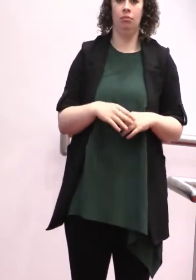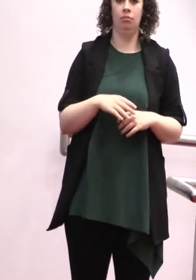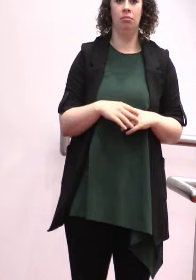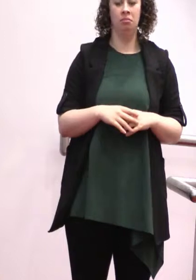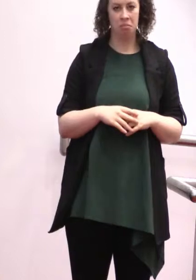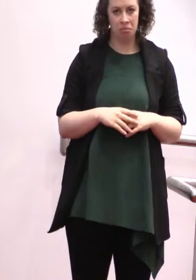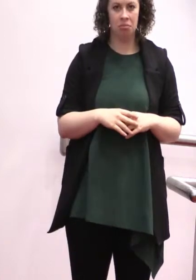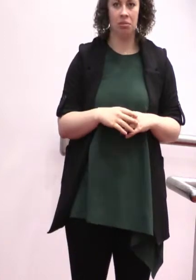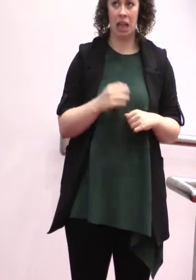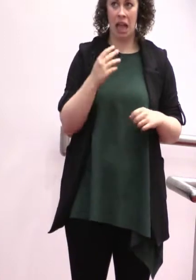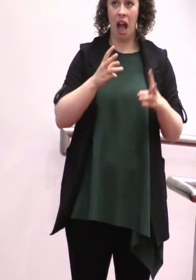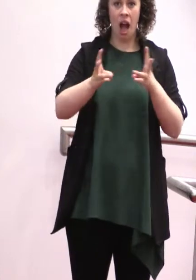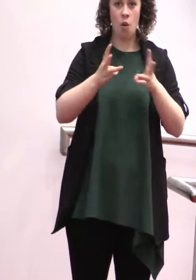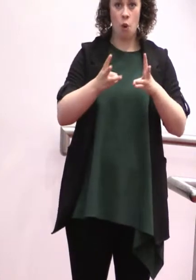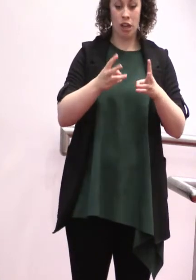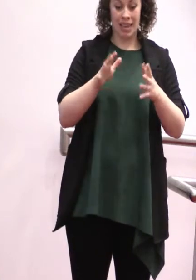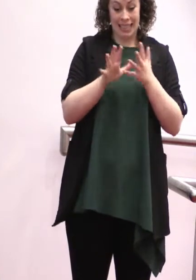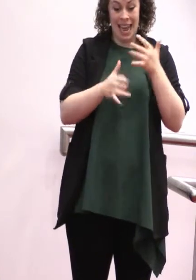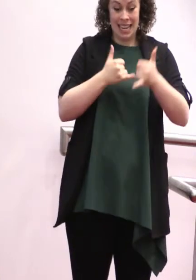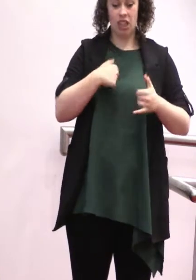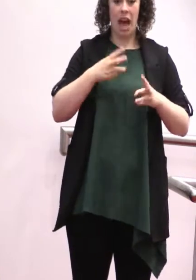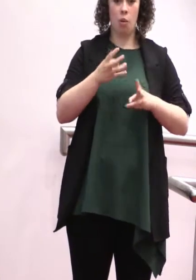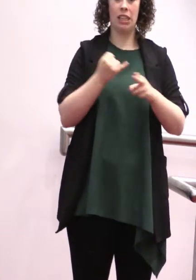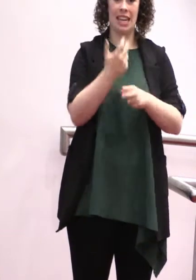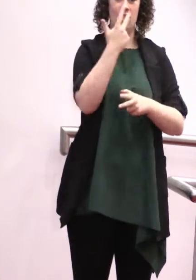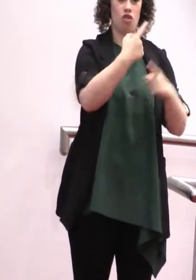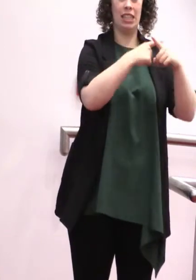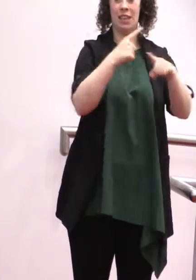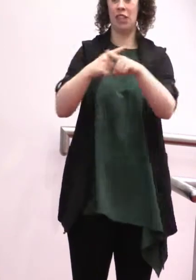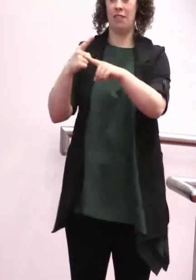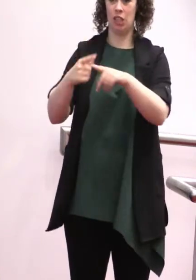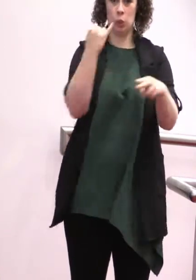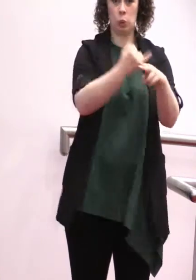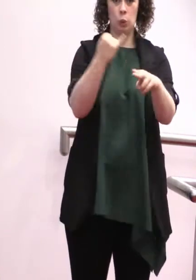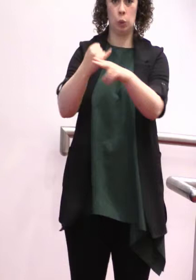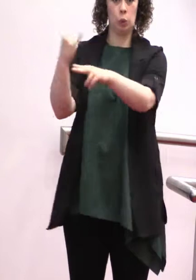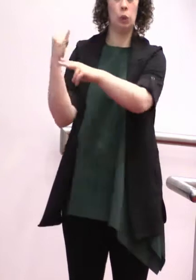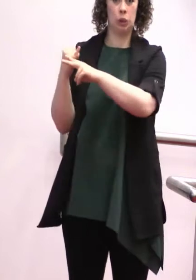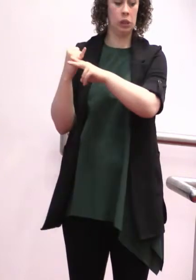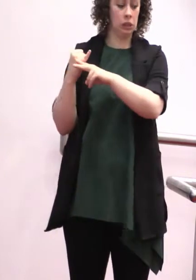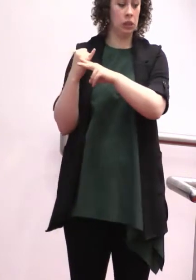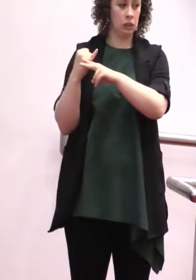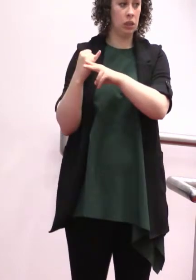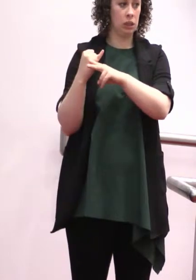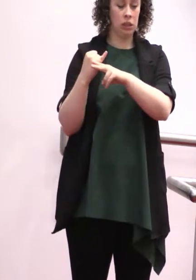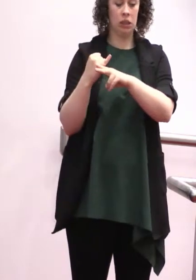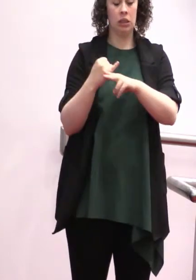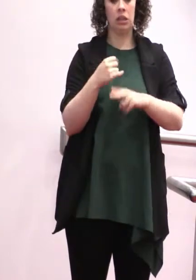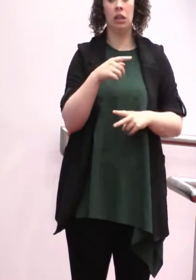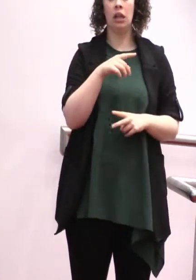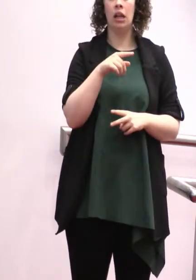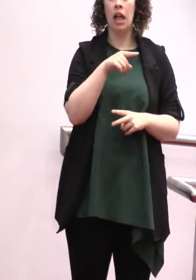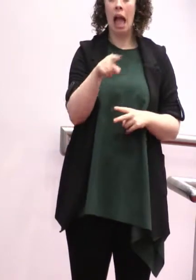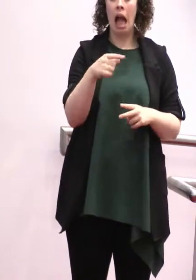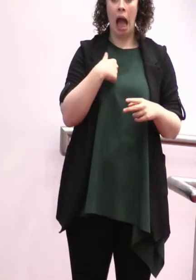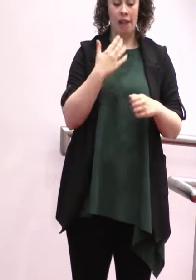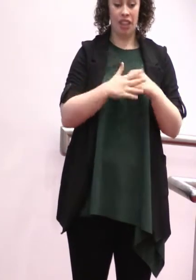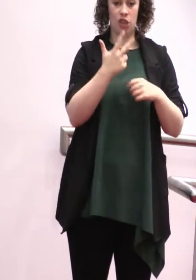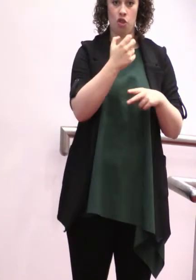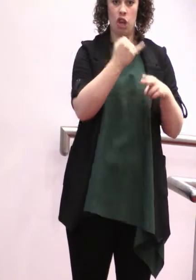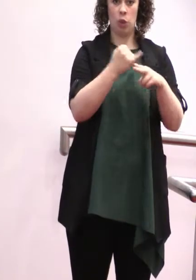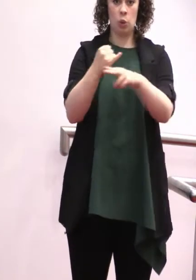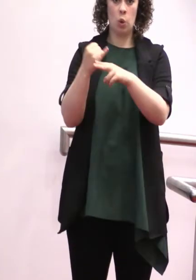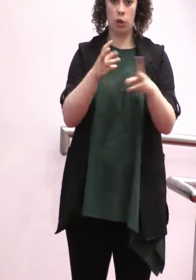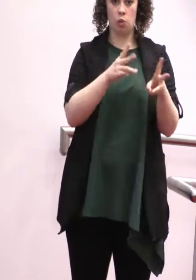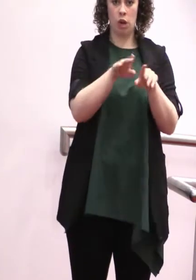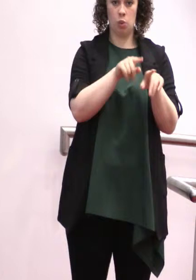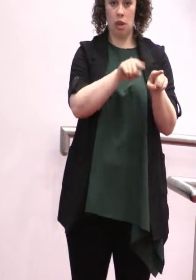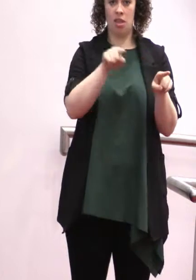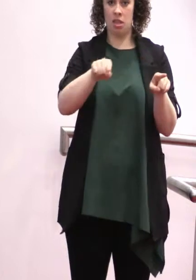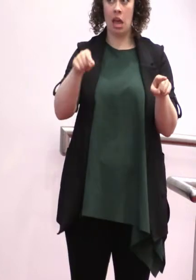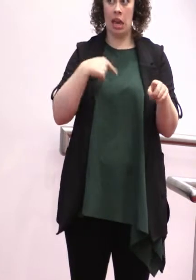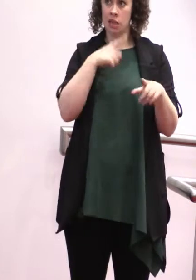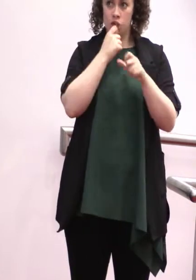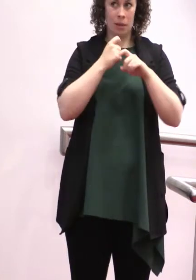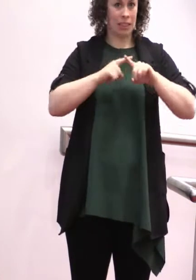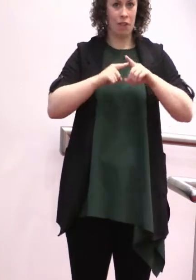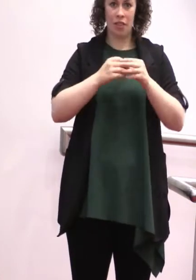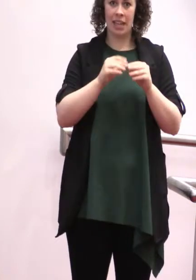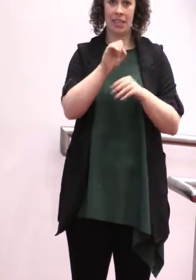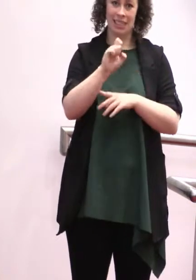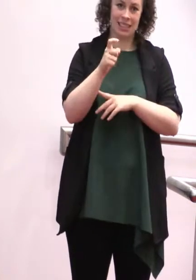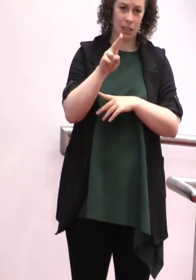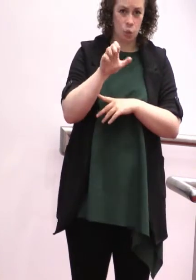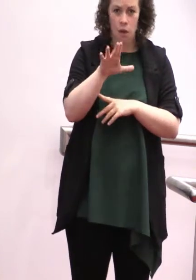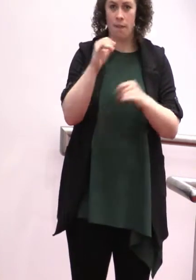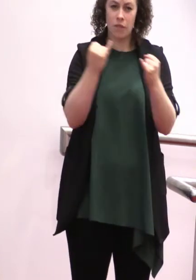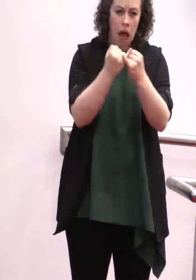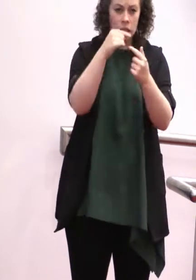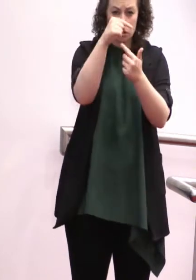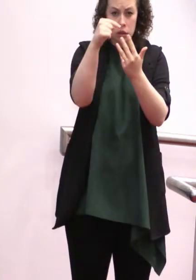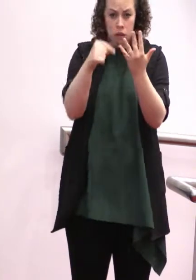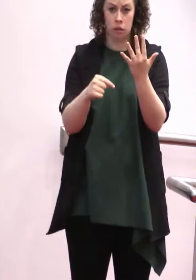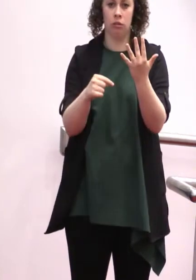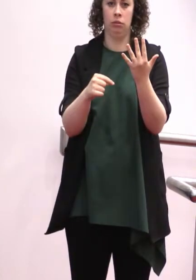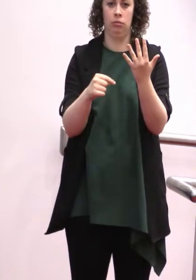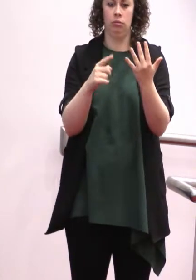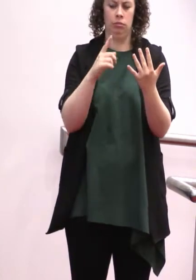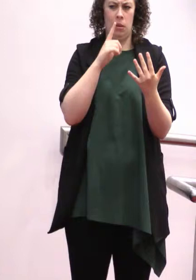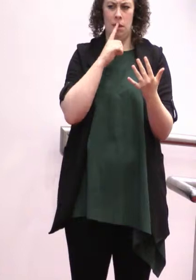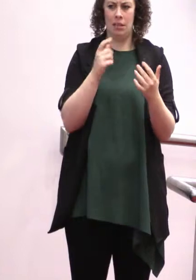I worked at three schools but not all the children in any school, all of